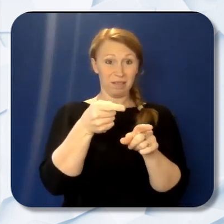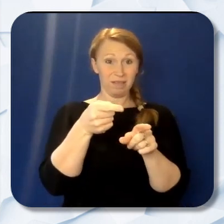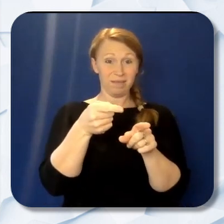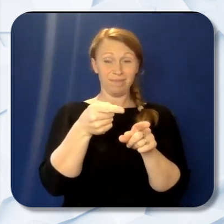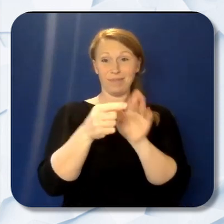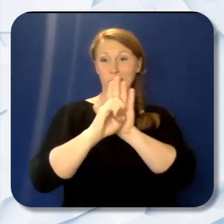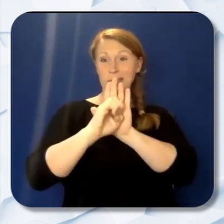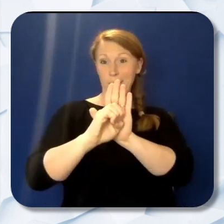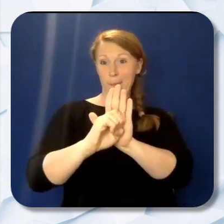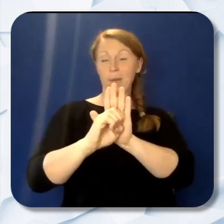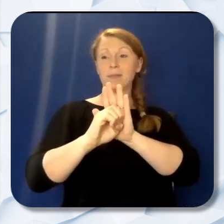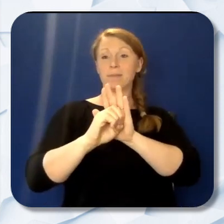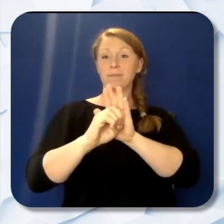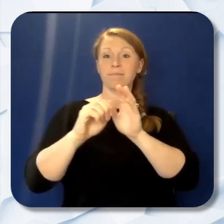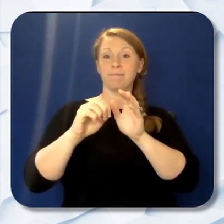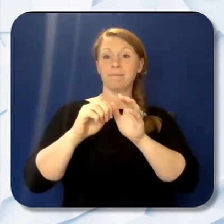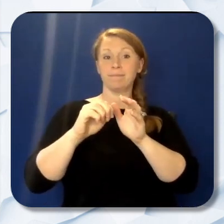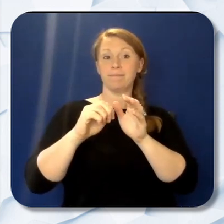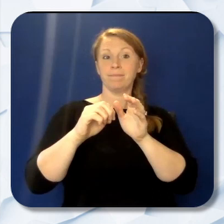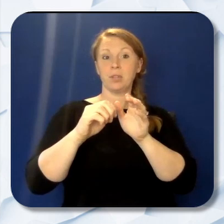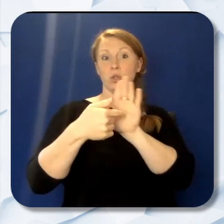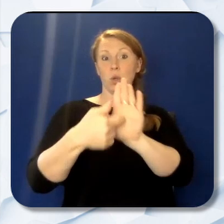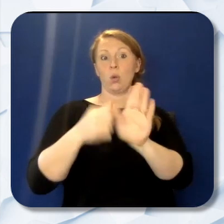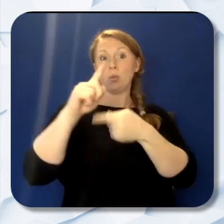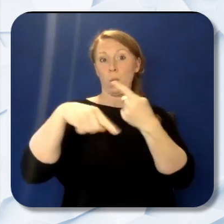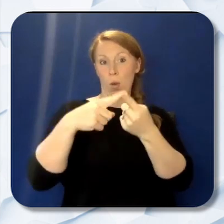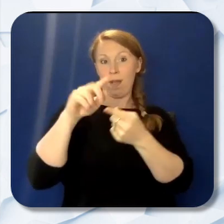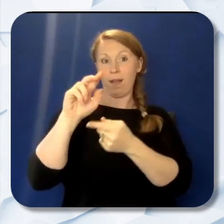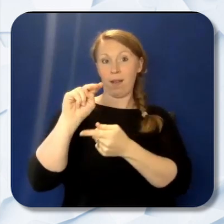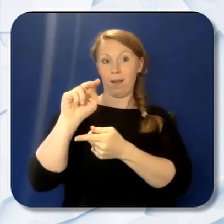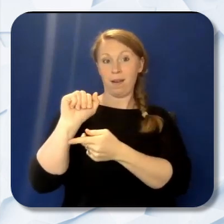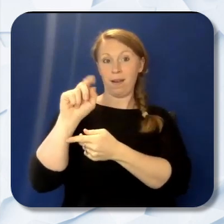a community setting, has literally saved a life. Uh. The quote on the left is from a patient